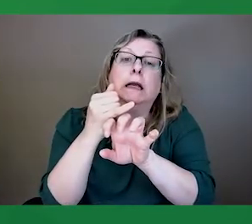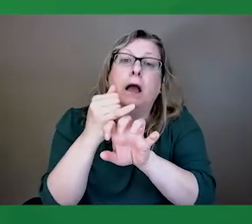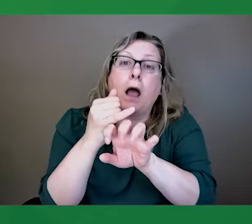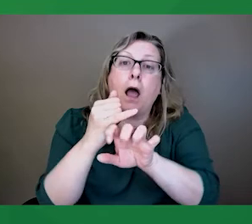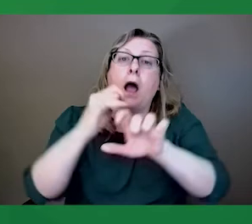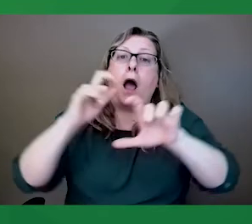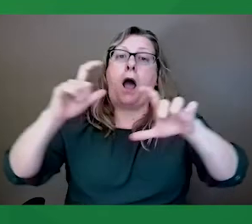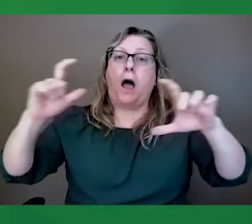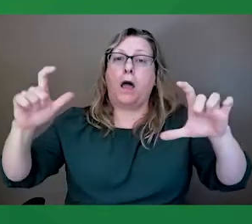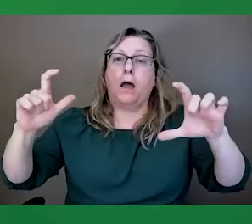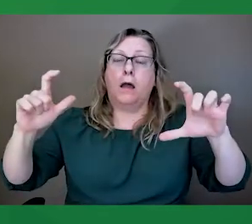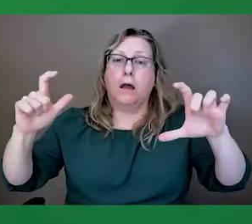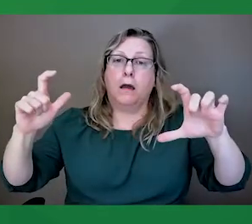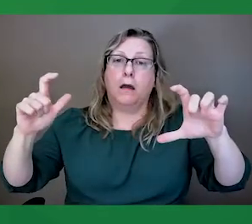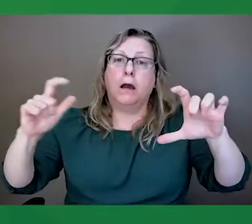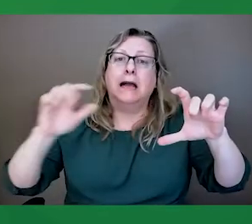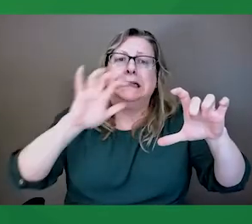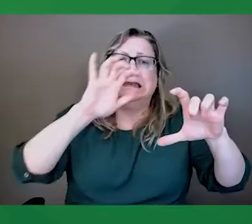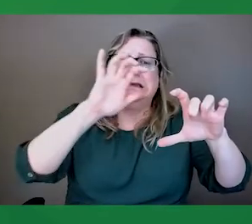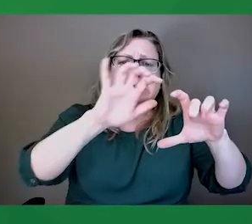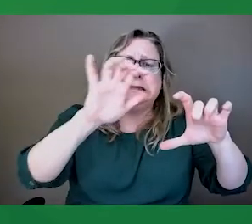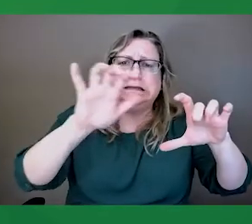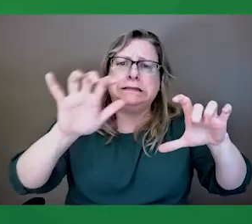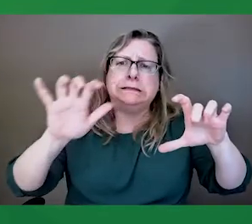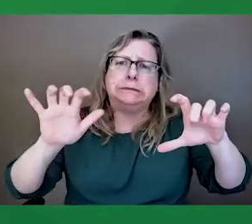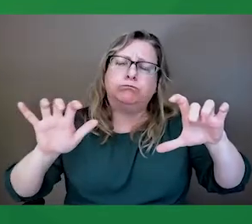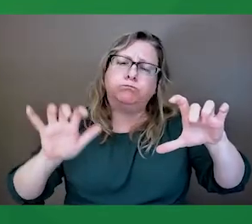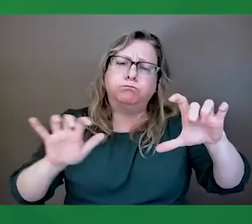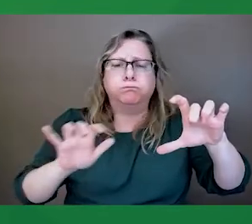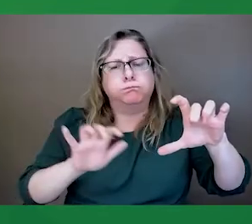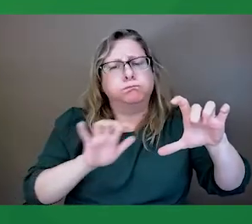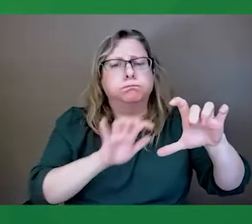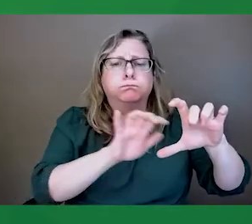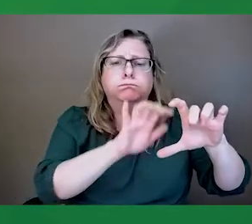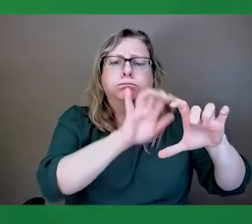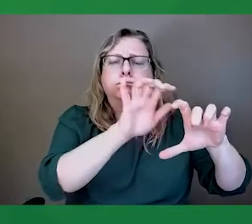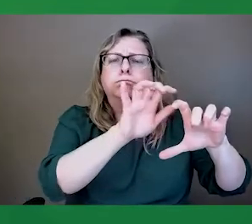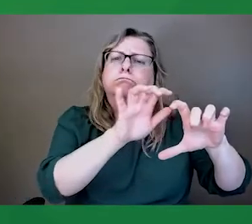Beyond that initial center, there is a more dispersed set